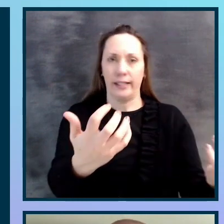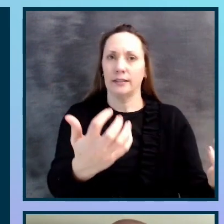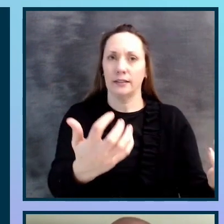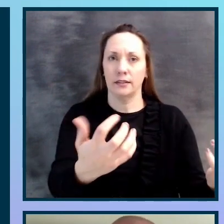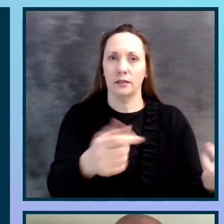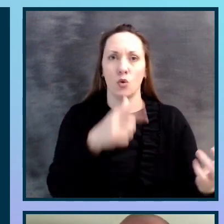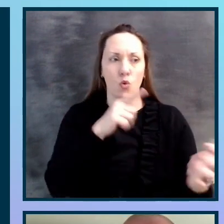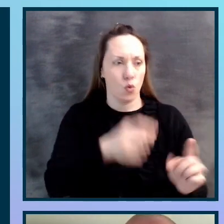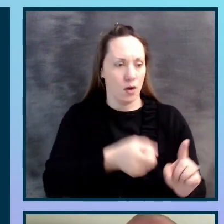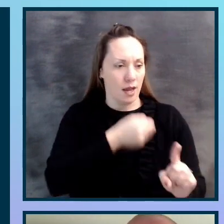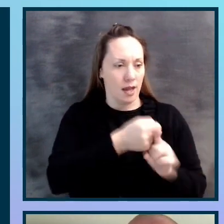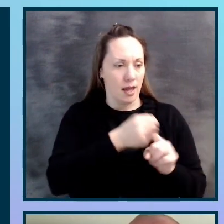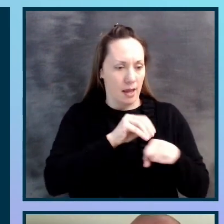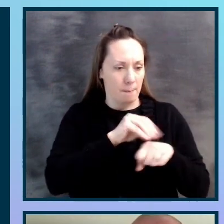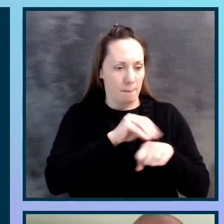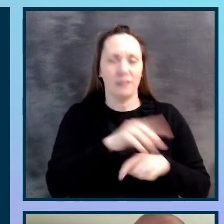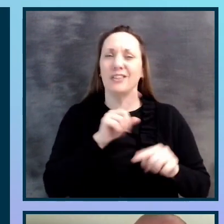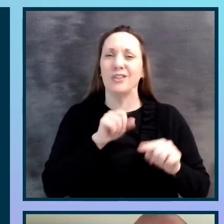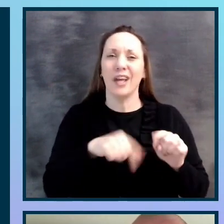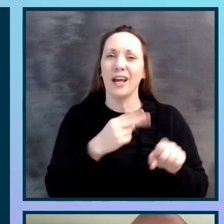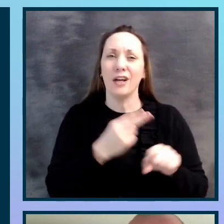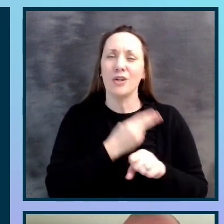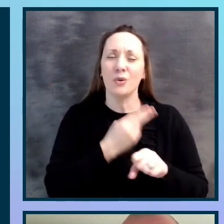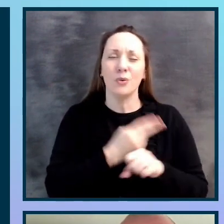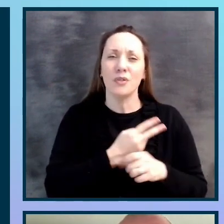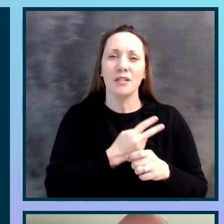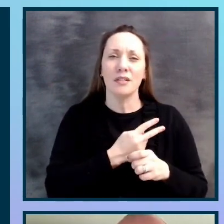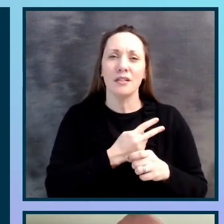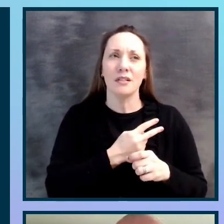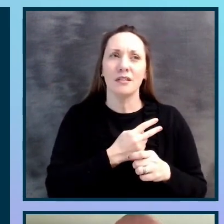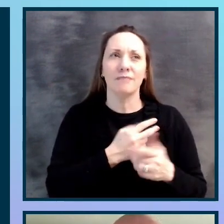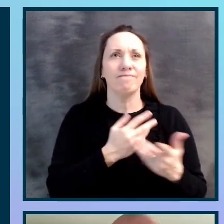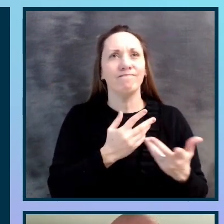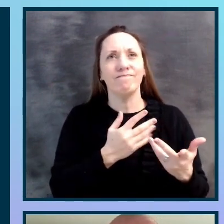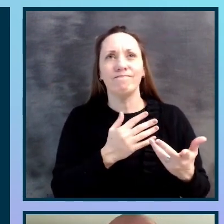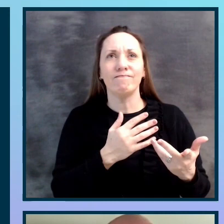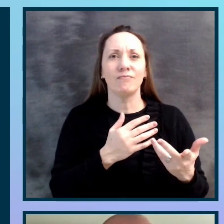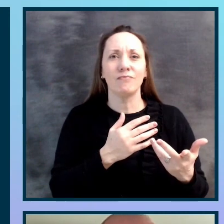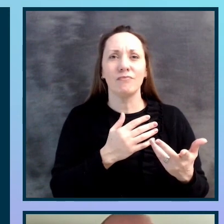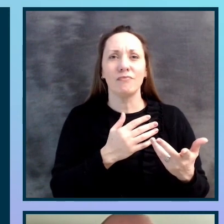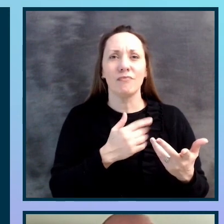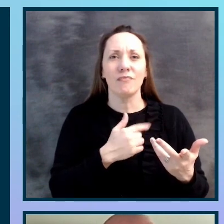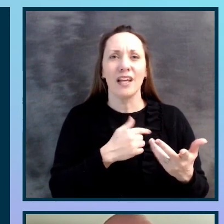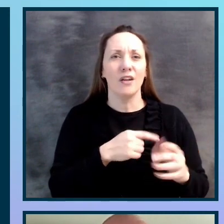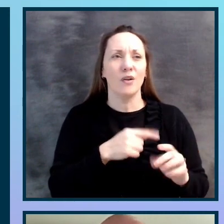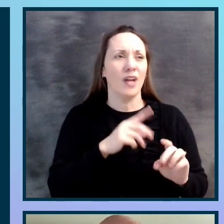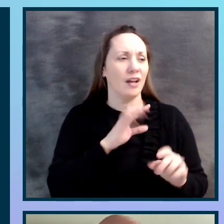and you can't use qual for evaluation purposes in that way,